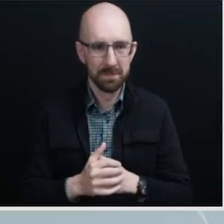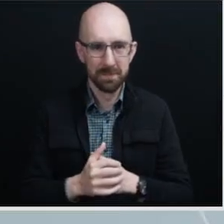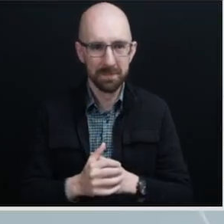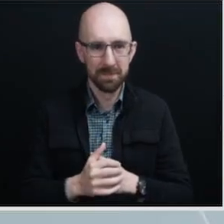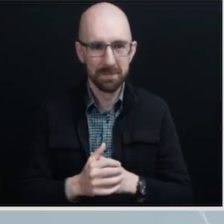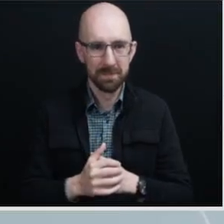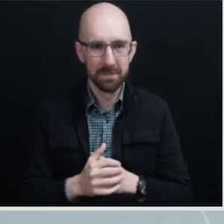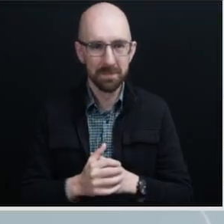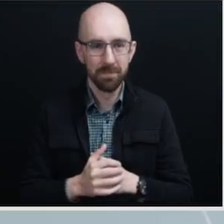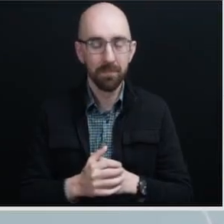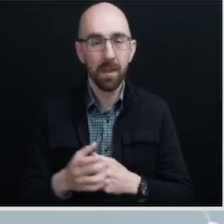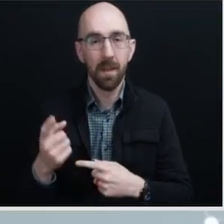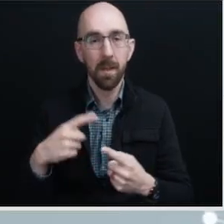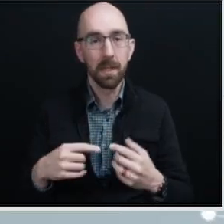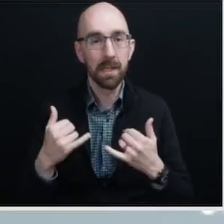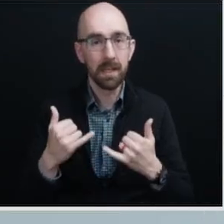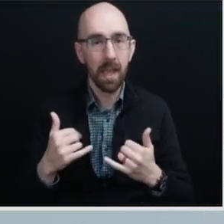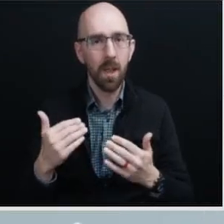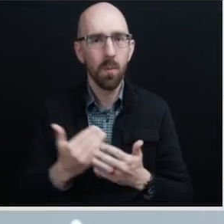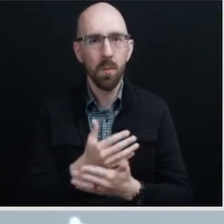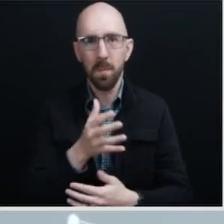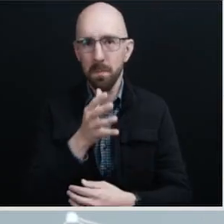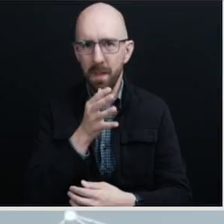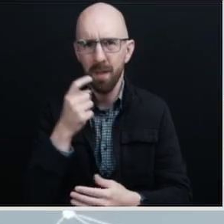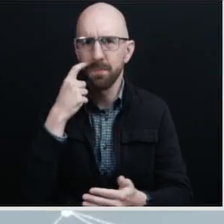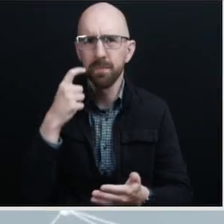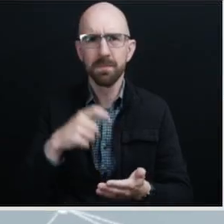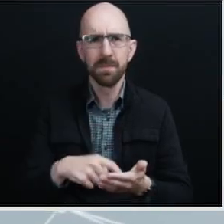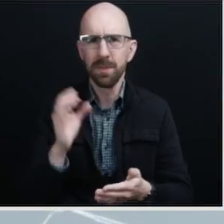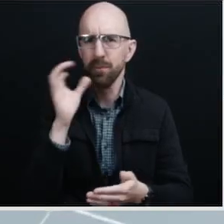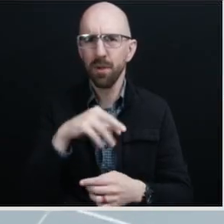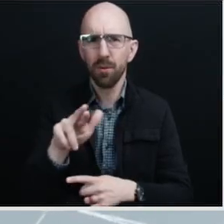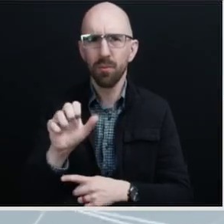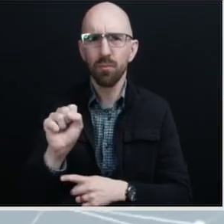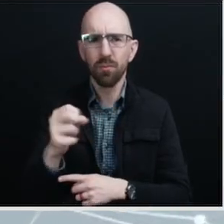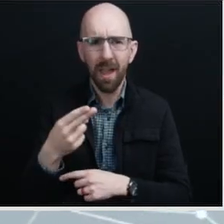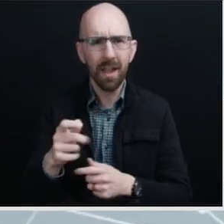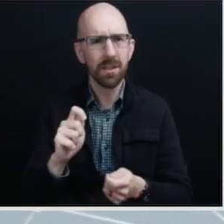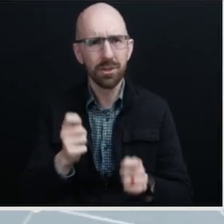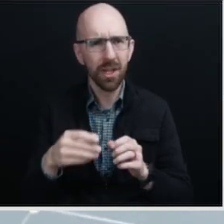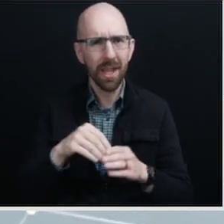Coming up today, a new mom notices a strange rash and changes in her breast just months